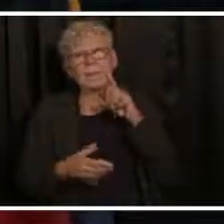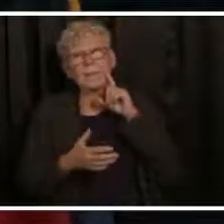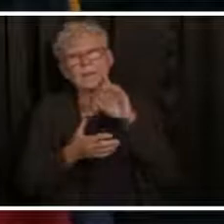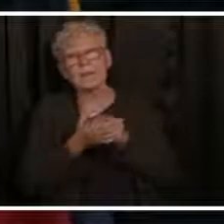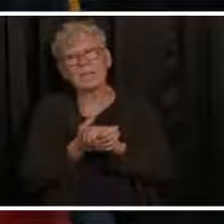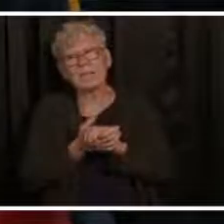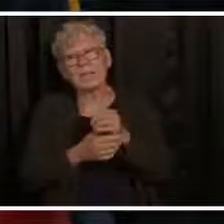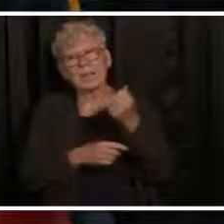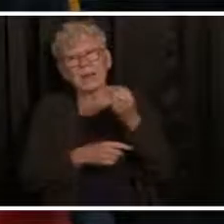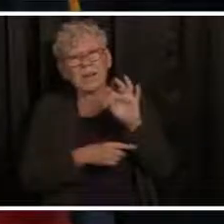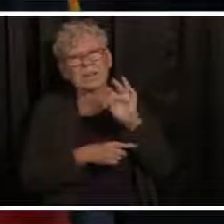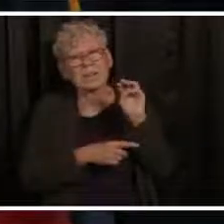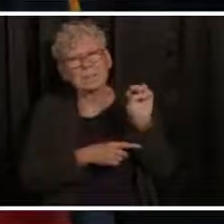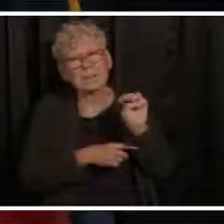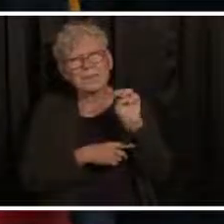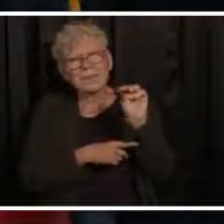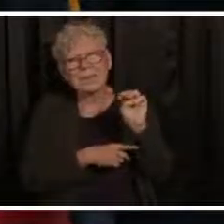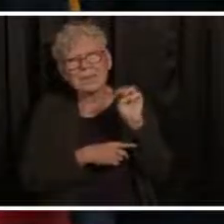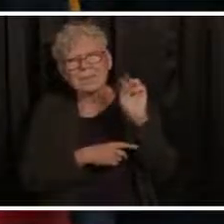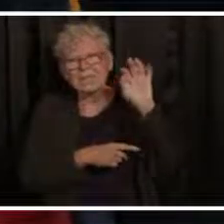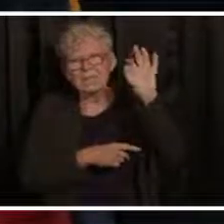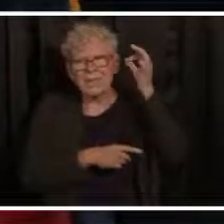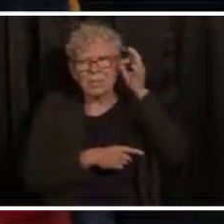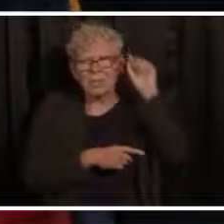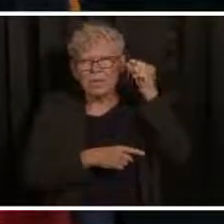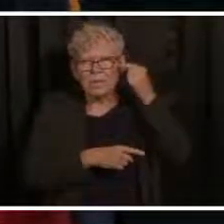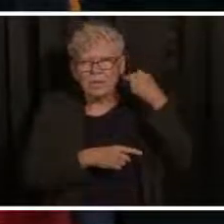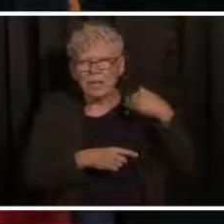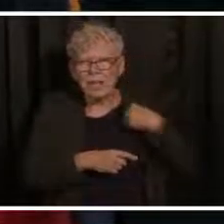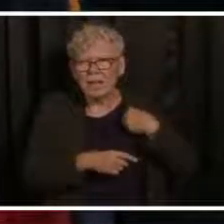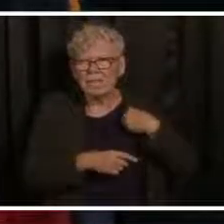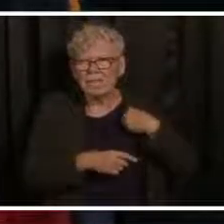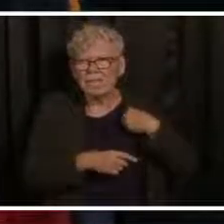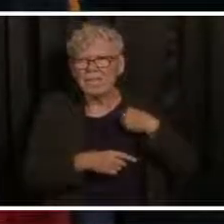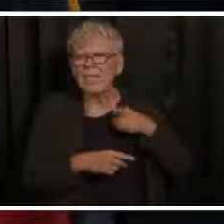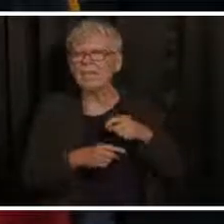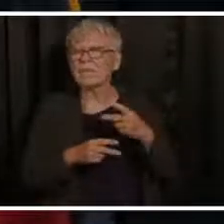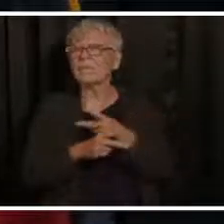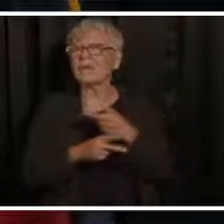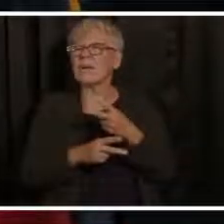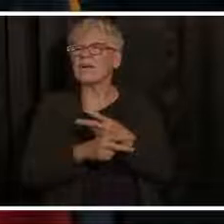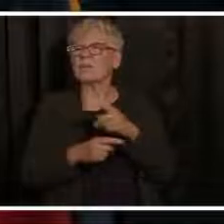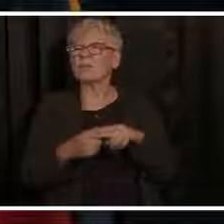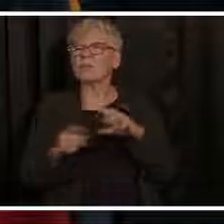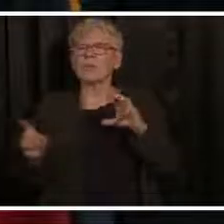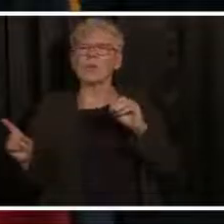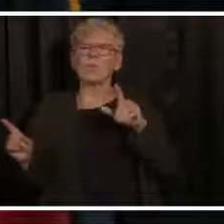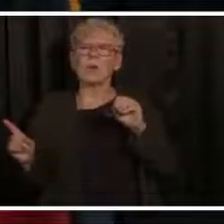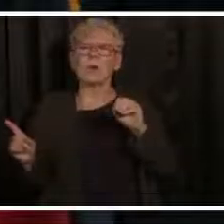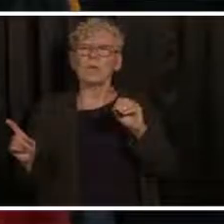number nationally uh and Colorado is roughly if you do the math about pro rada and about how many we have relative